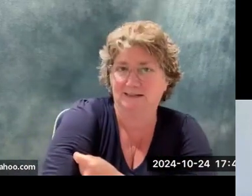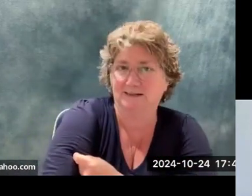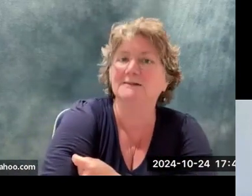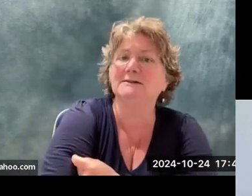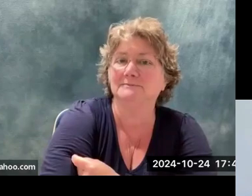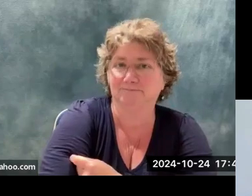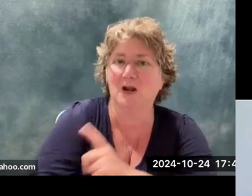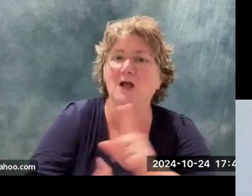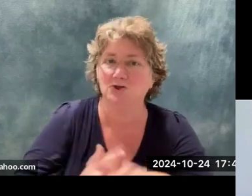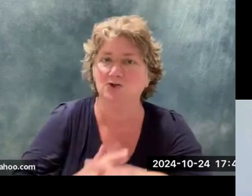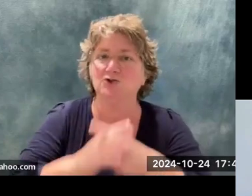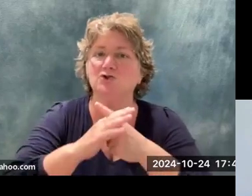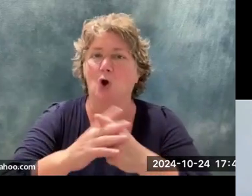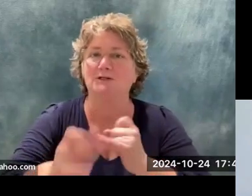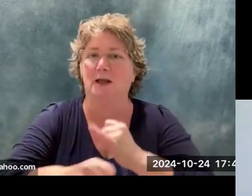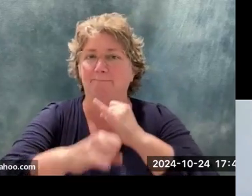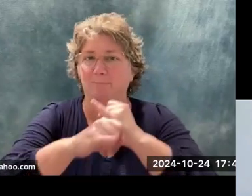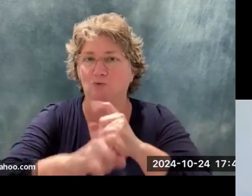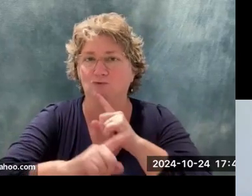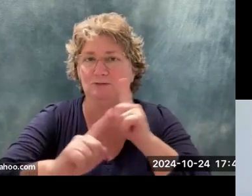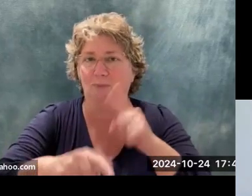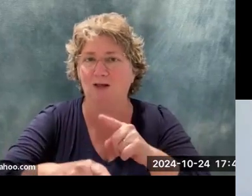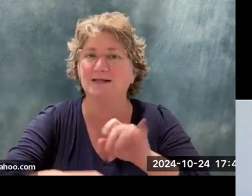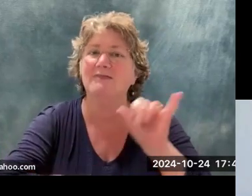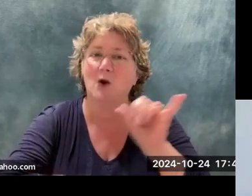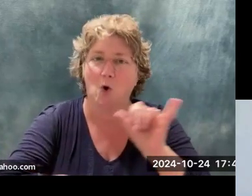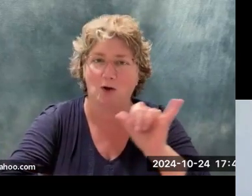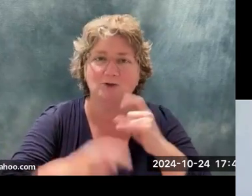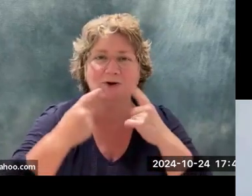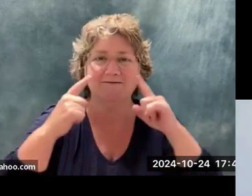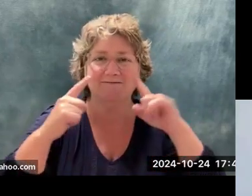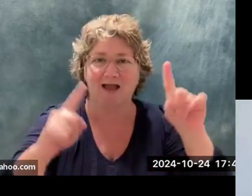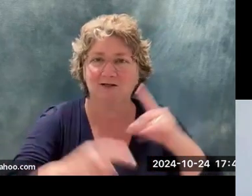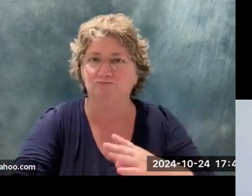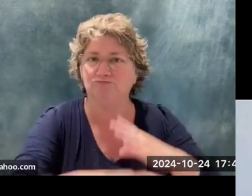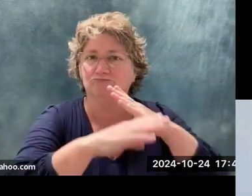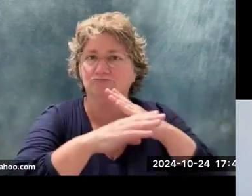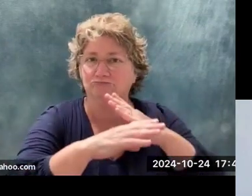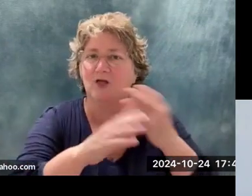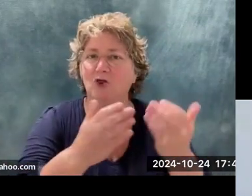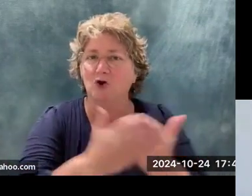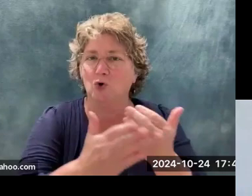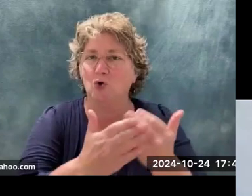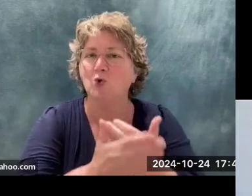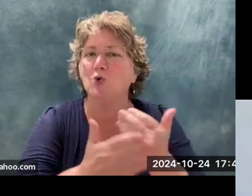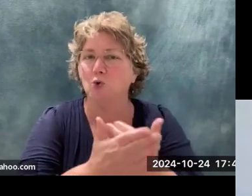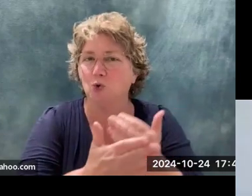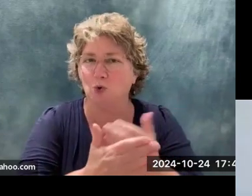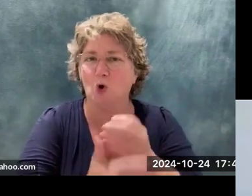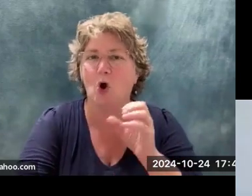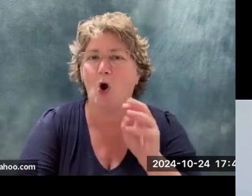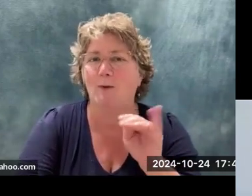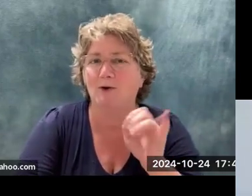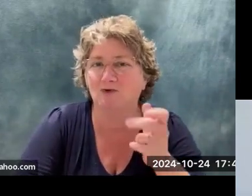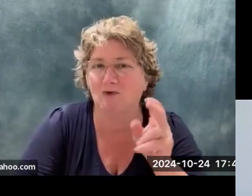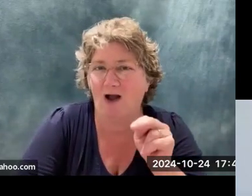also works against these new circulating Omicron. That's why they haven't developed yet a new one